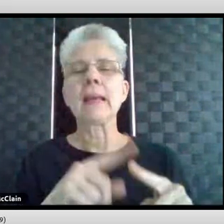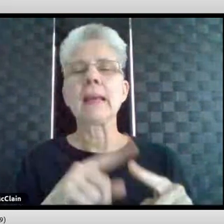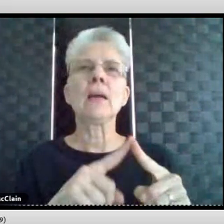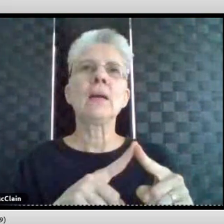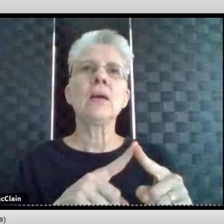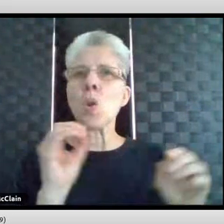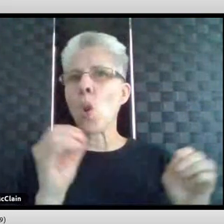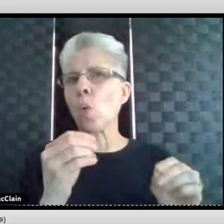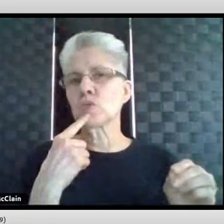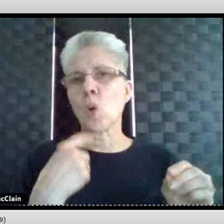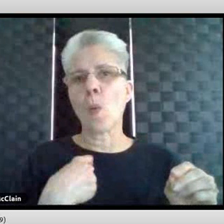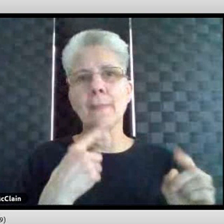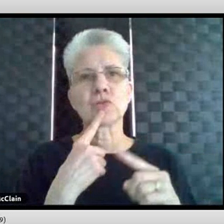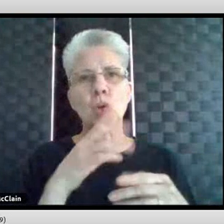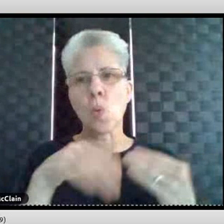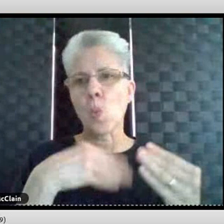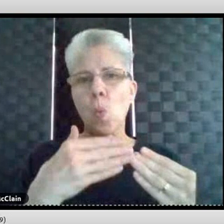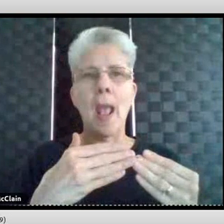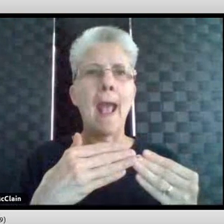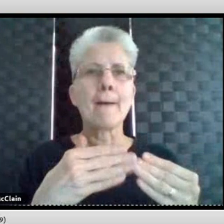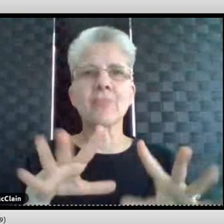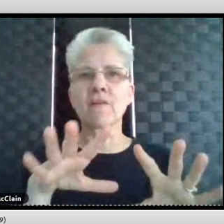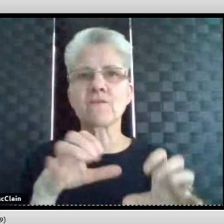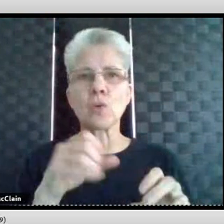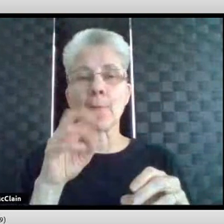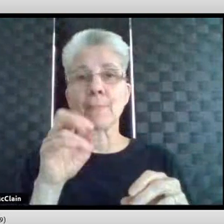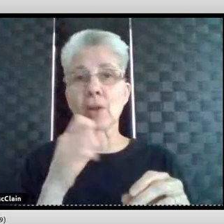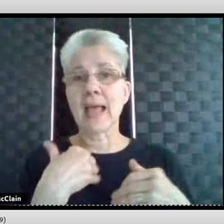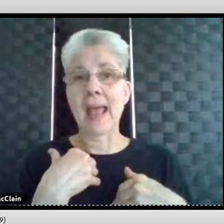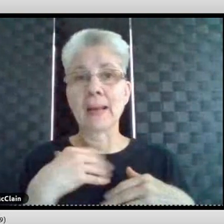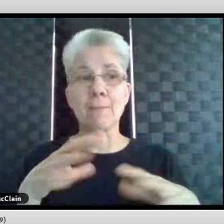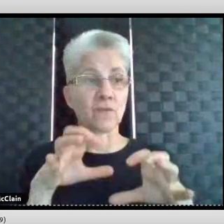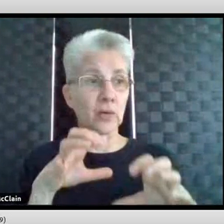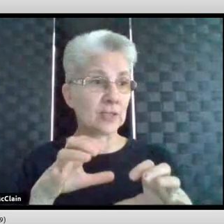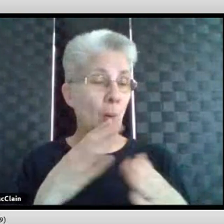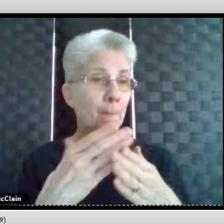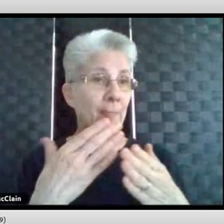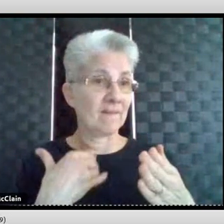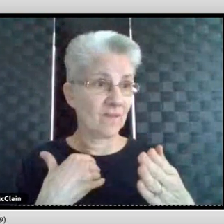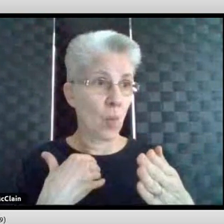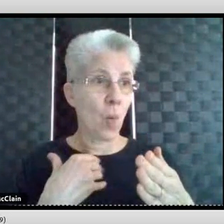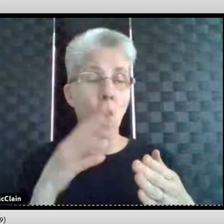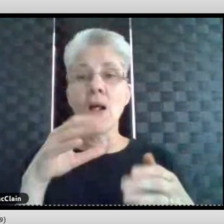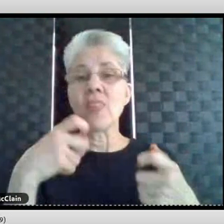Nobody told me to wrap the frozen berries in my freezer before the power went off for three days,